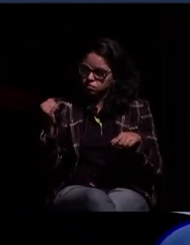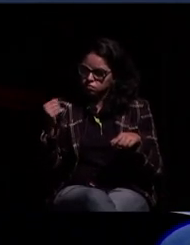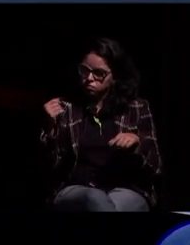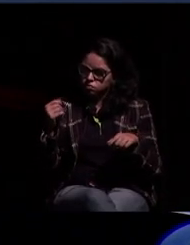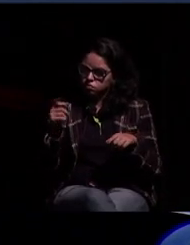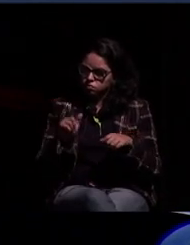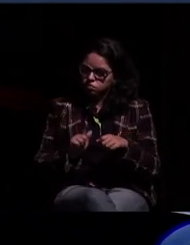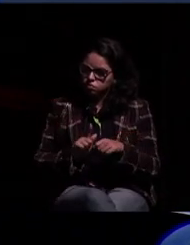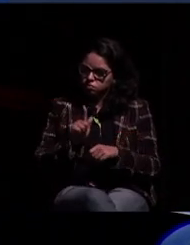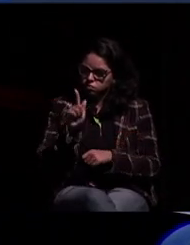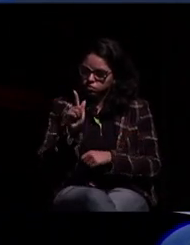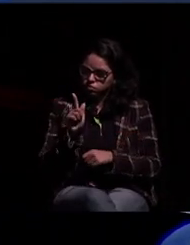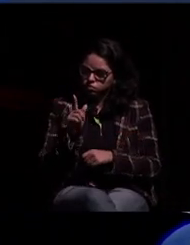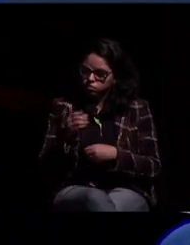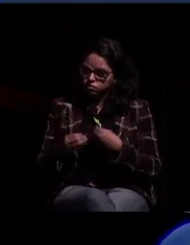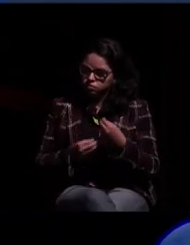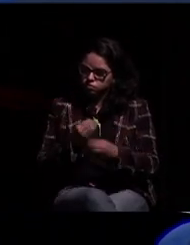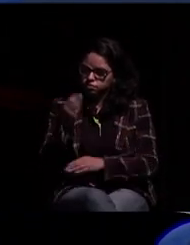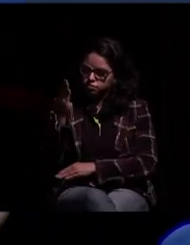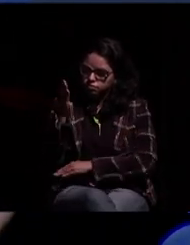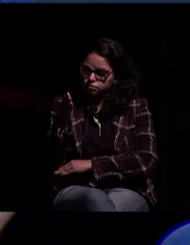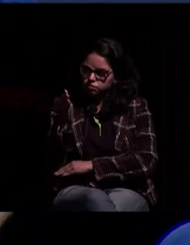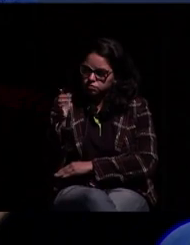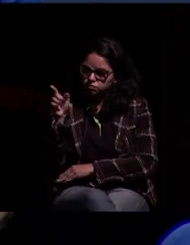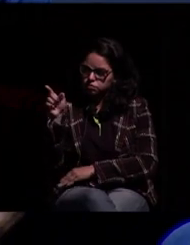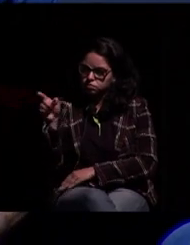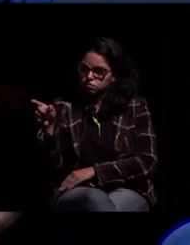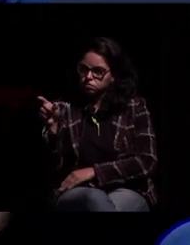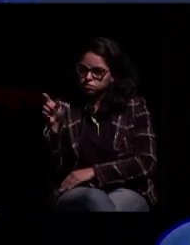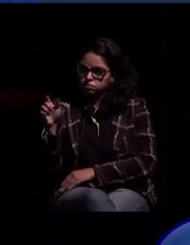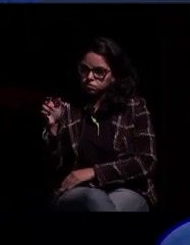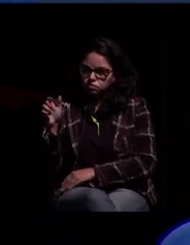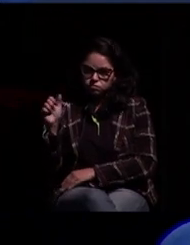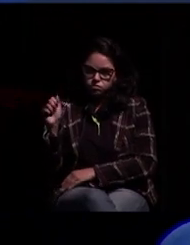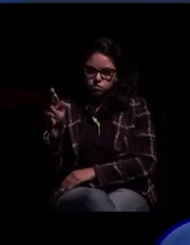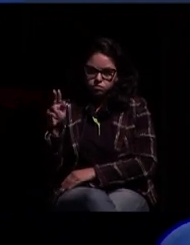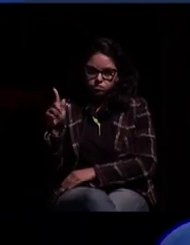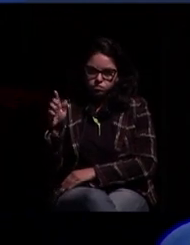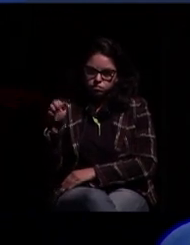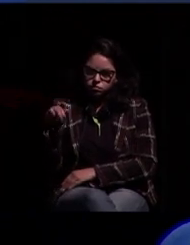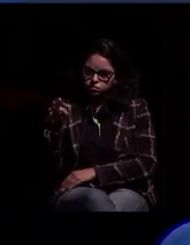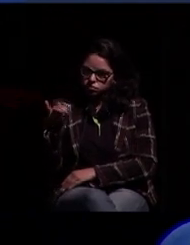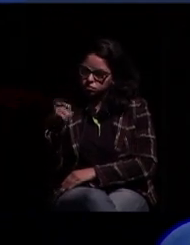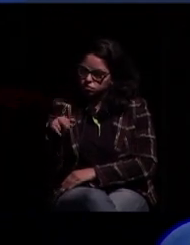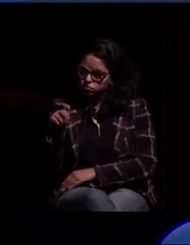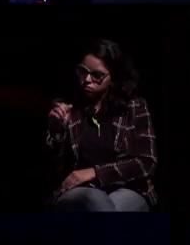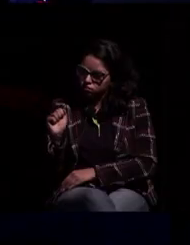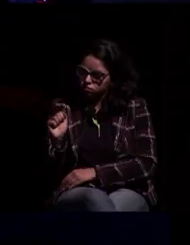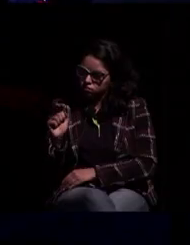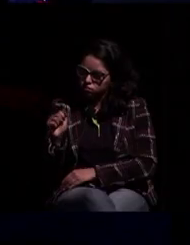like the ones of Hotel Bauen in Argentina or Pluma in Uruguay a solution for the problem?